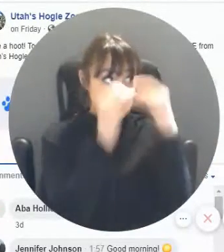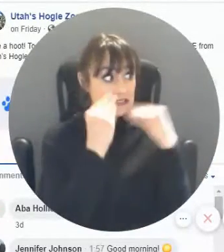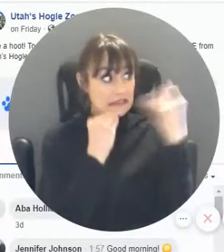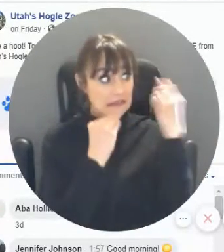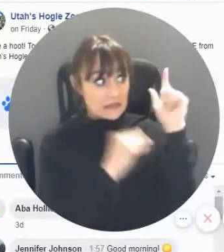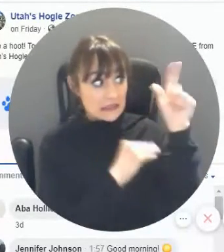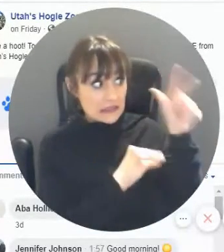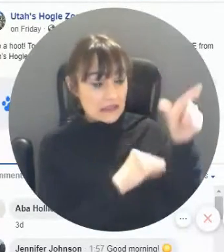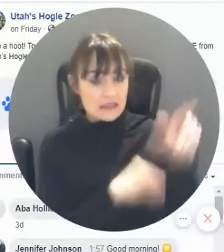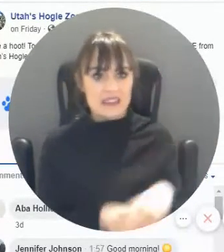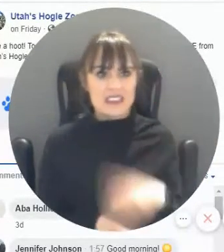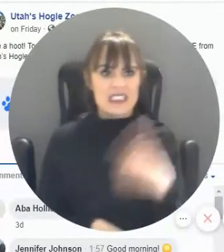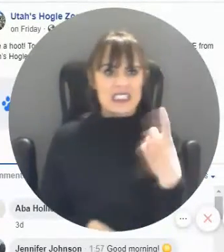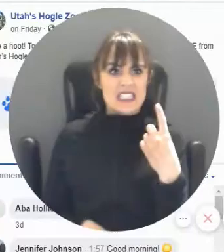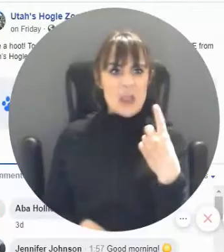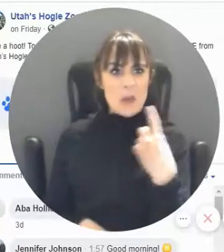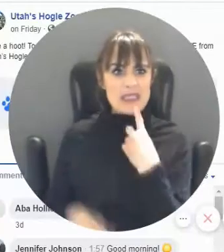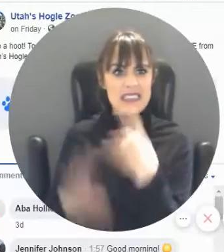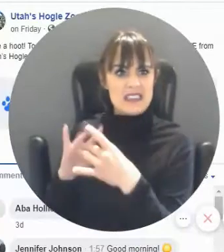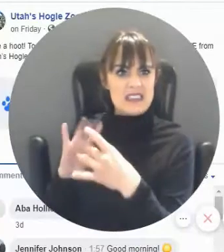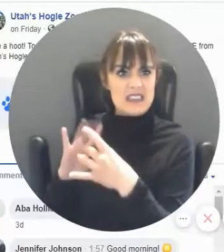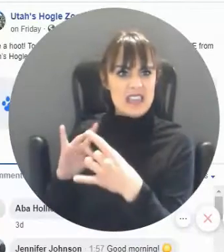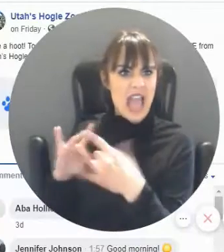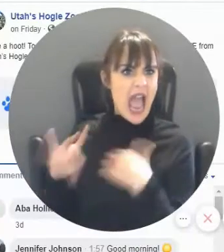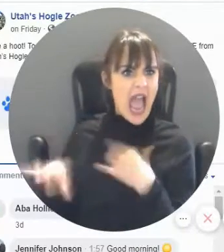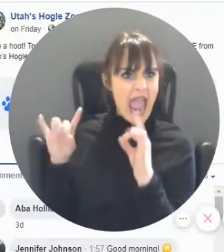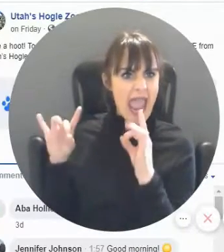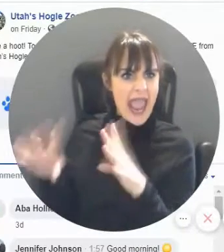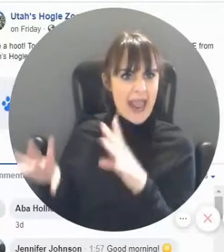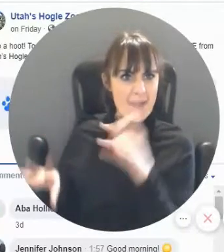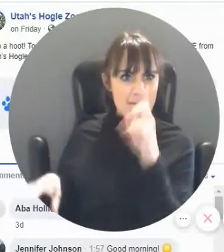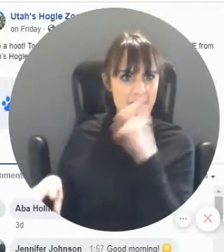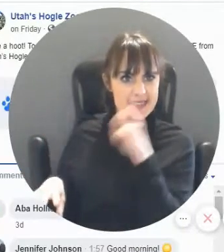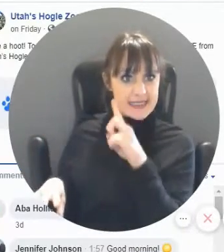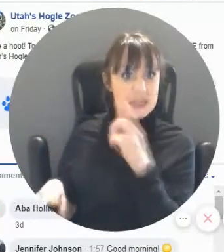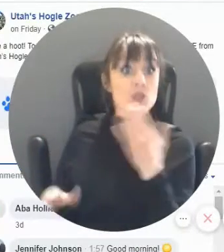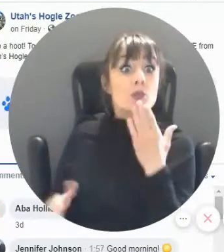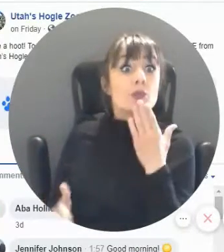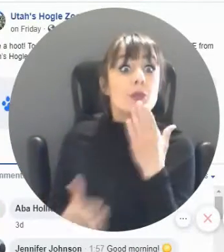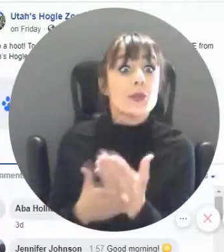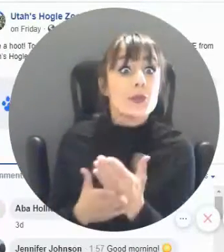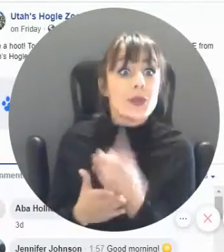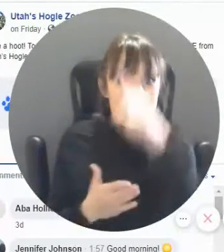(Other voice): Somebody just said they don't like mice. Well good, because owls eat them! Autumn: Yes, they're actually amazing pest control. So,